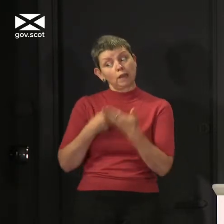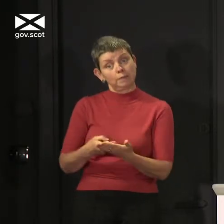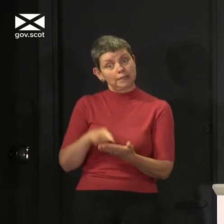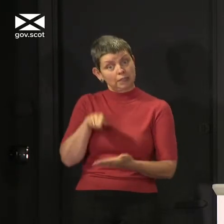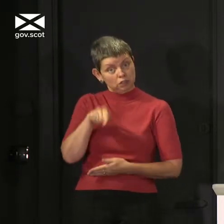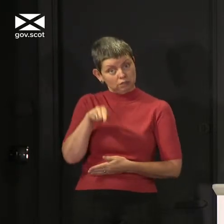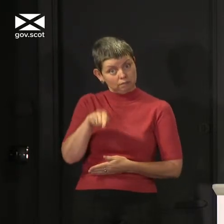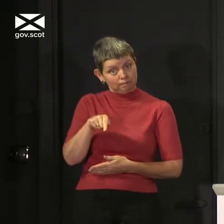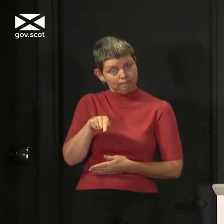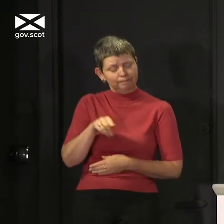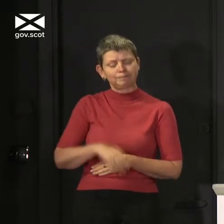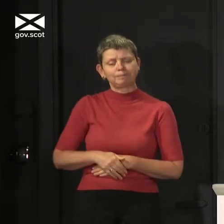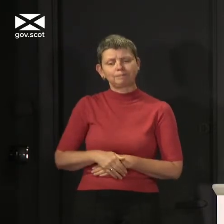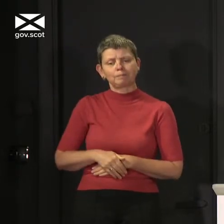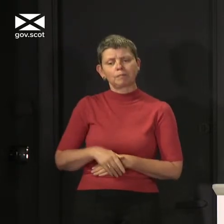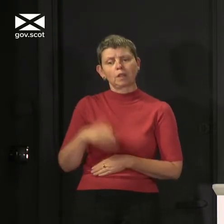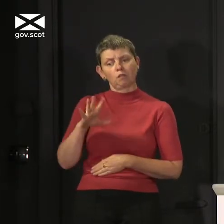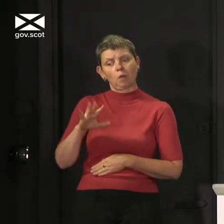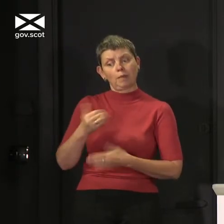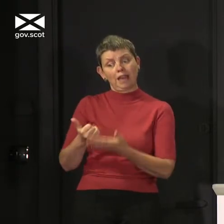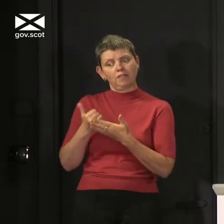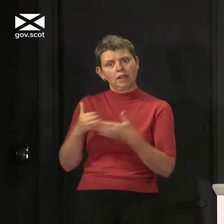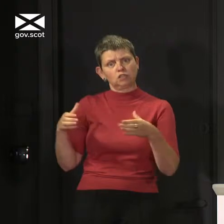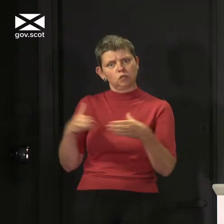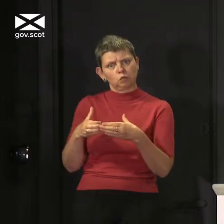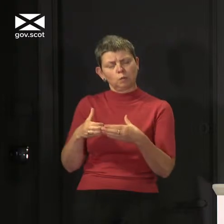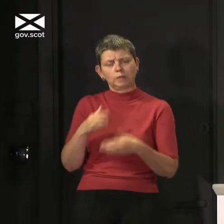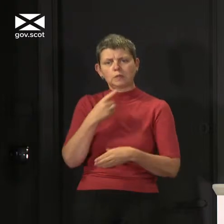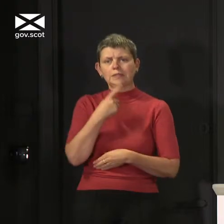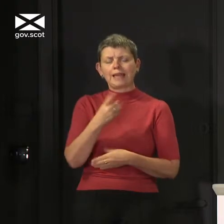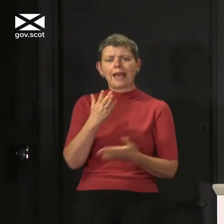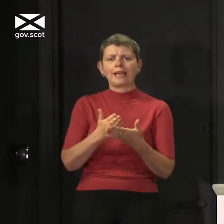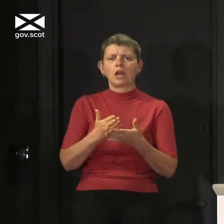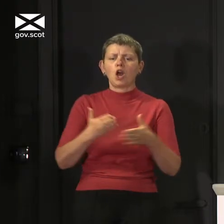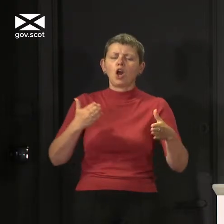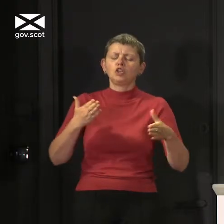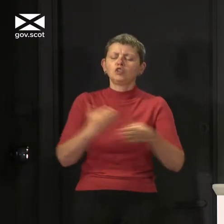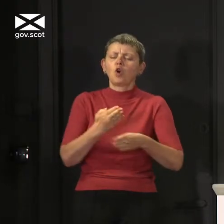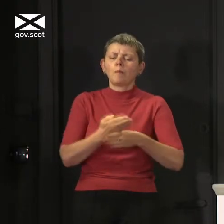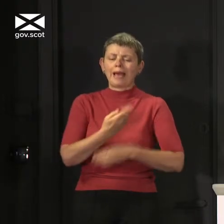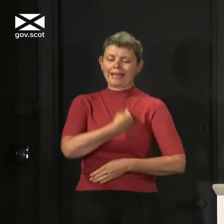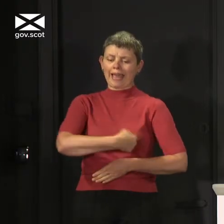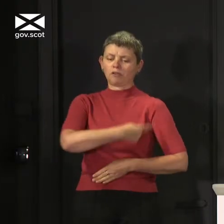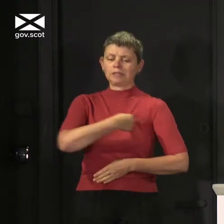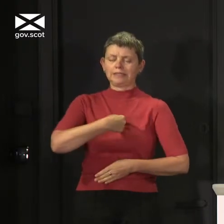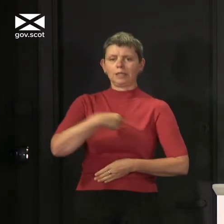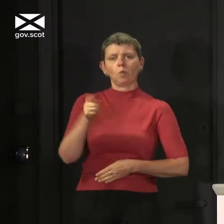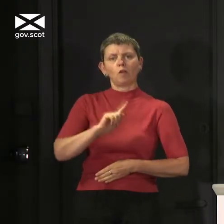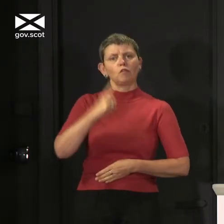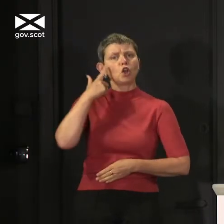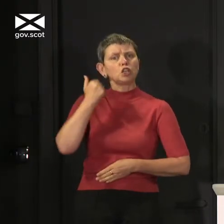The proposal from the advisory group to implement a job guarantee for young people fits well